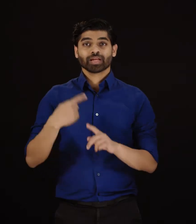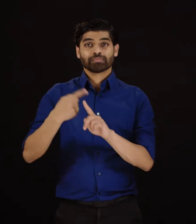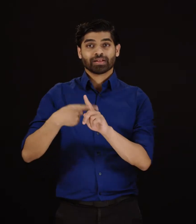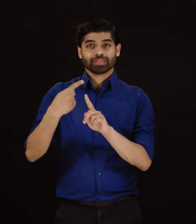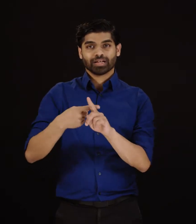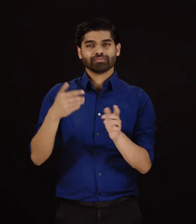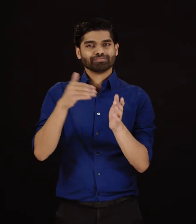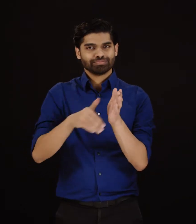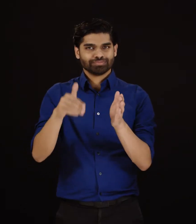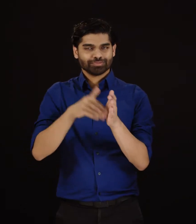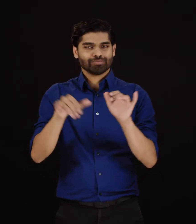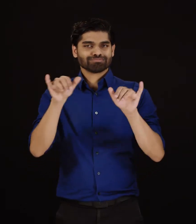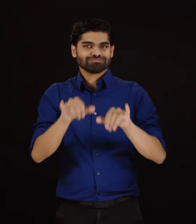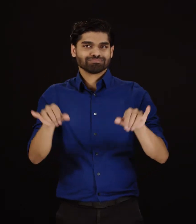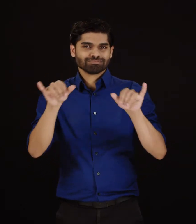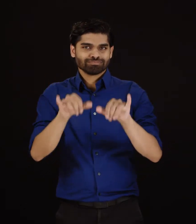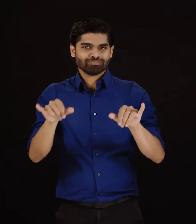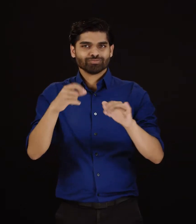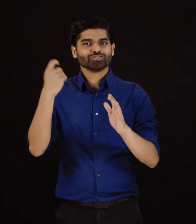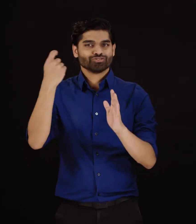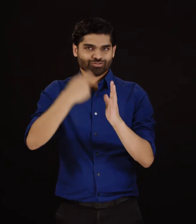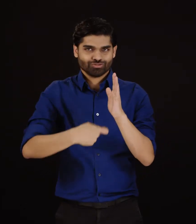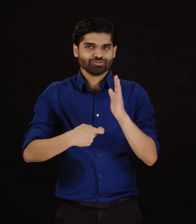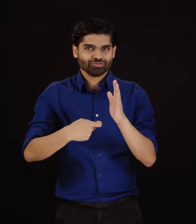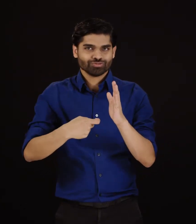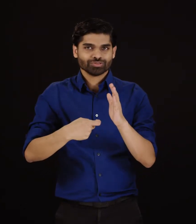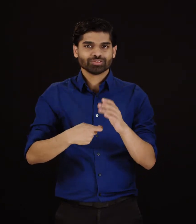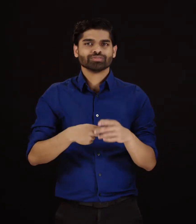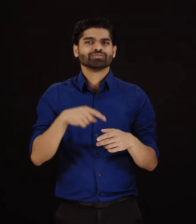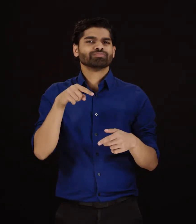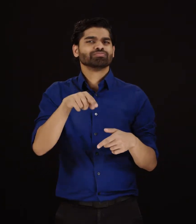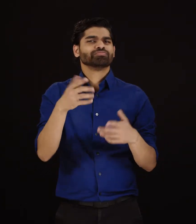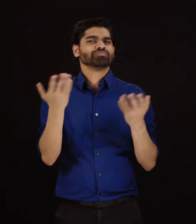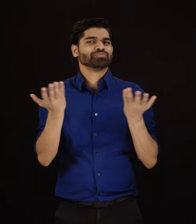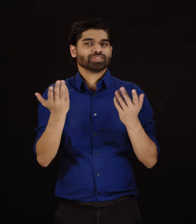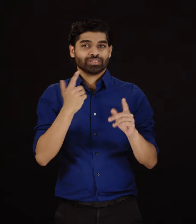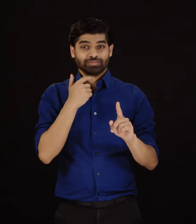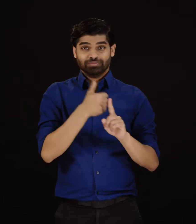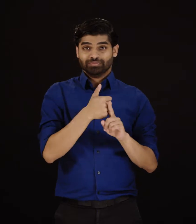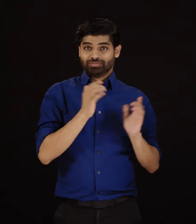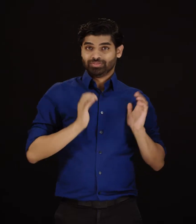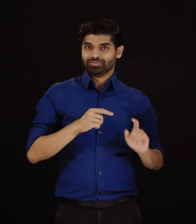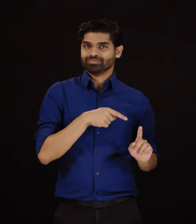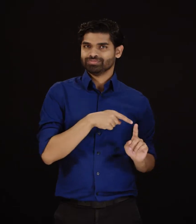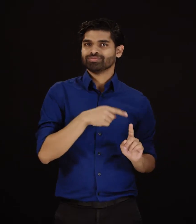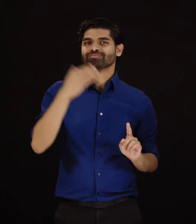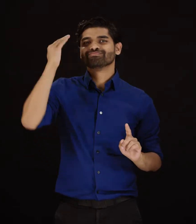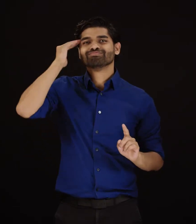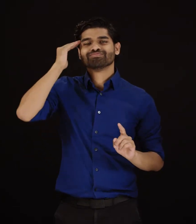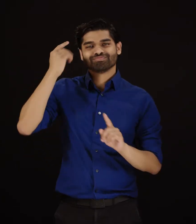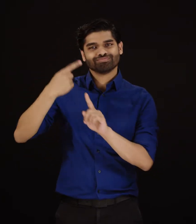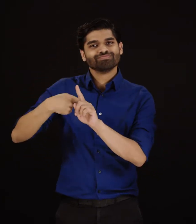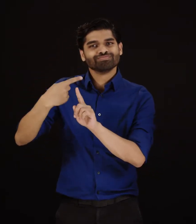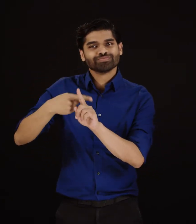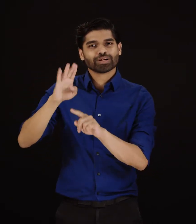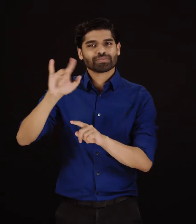Monthly Recurring Charges are charges that a customer will see on their bill every month, while Non-recurring Charges